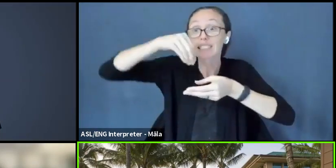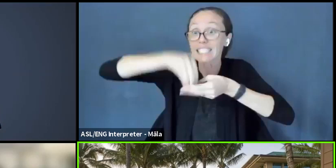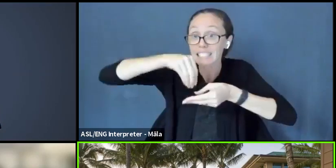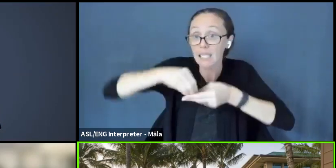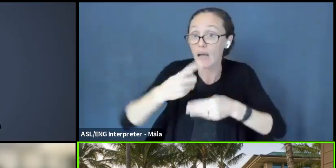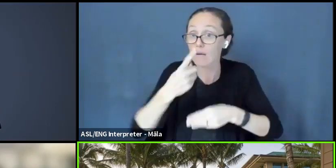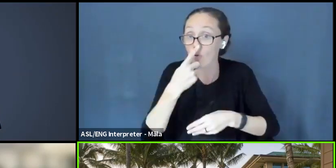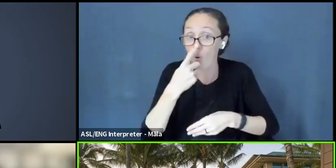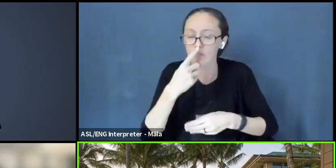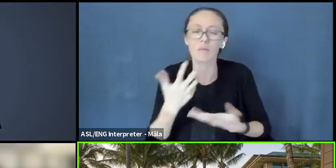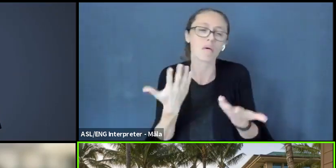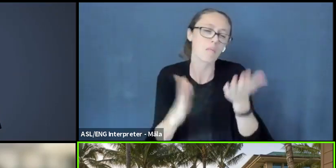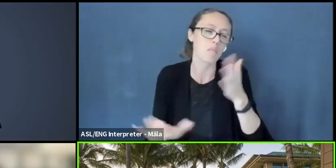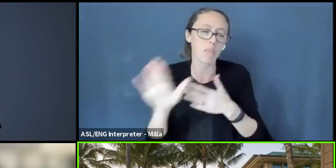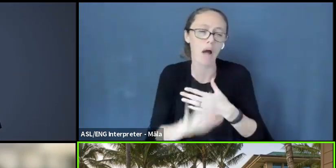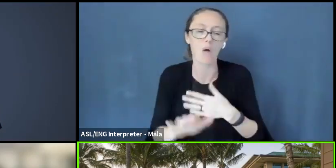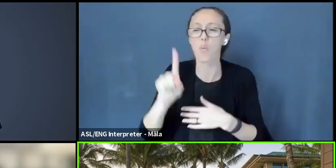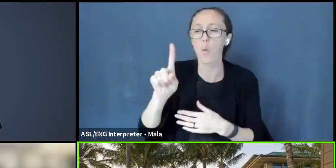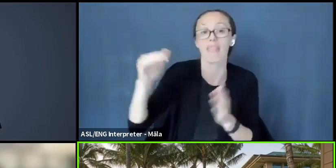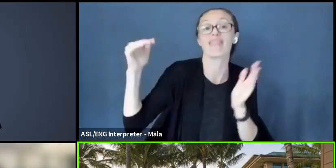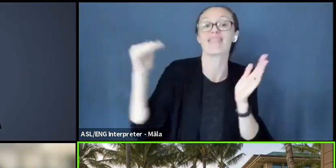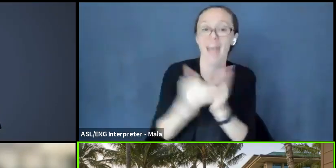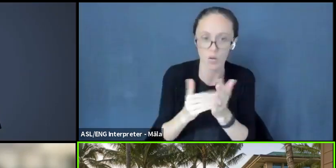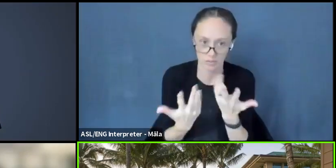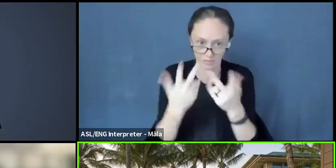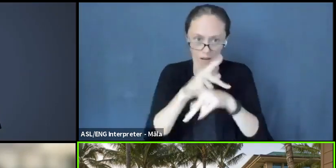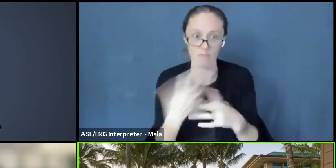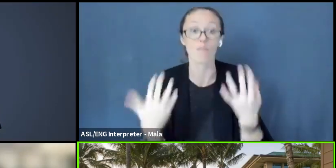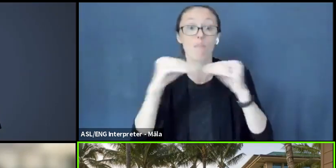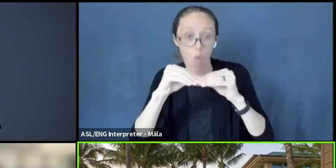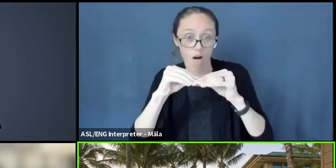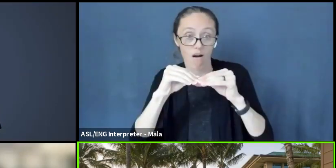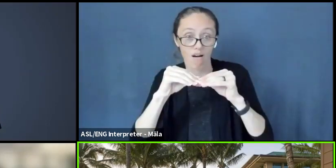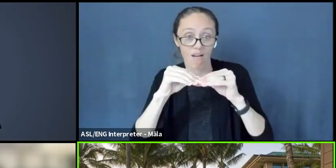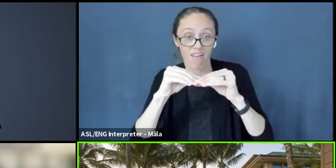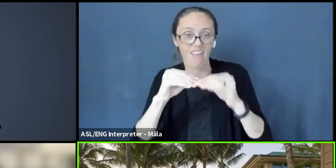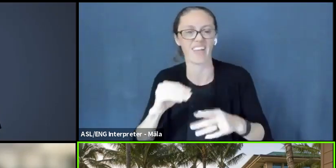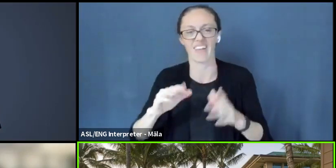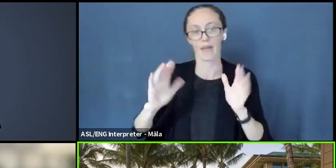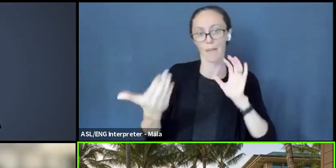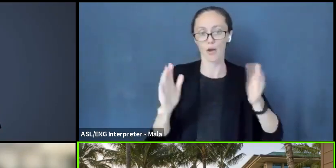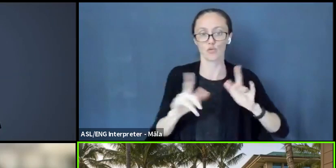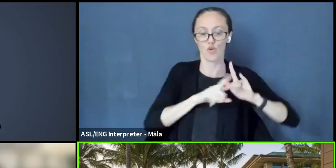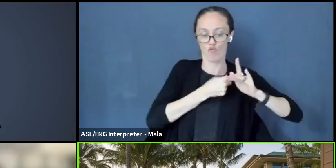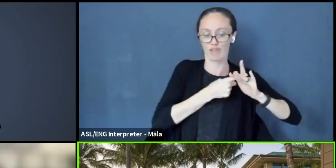times more when they tested it in the lab. Compared to the original virus.